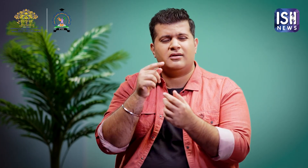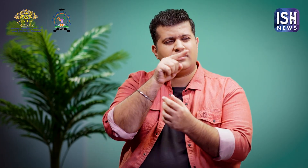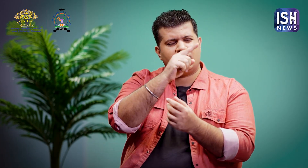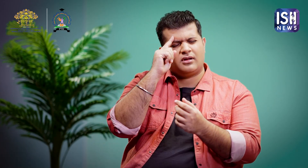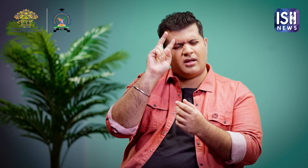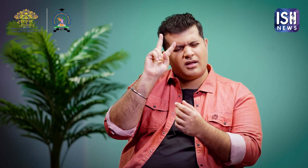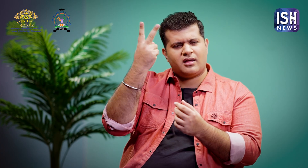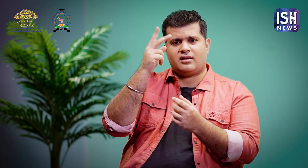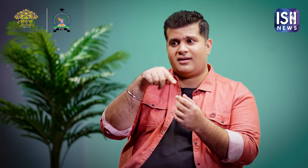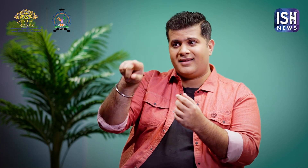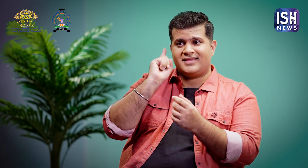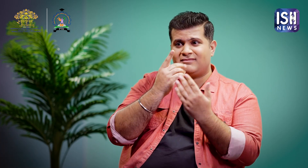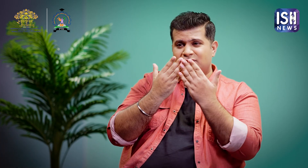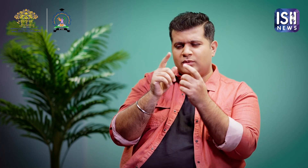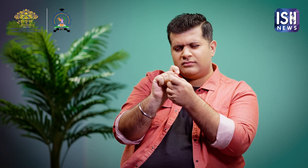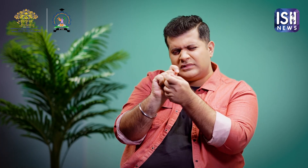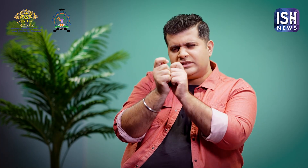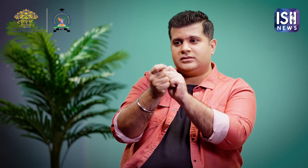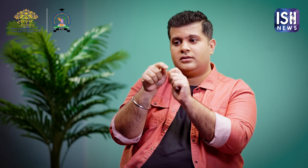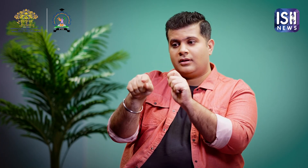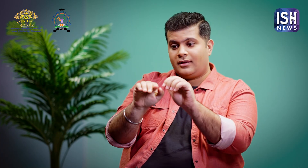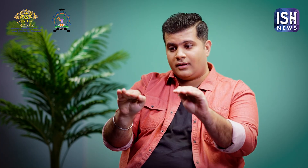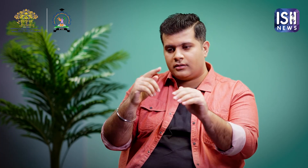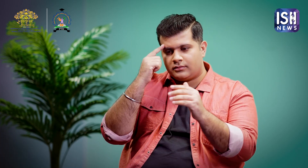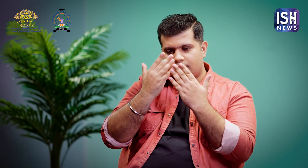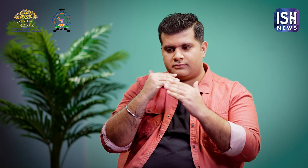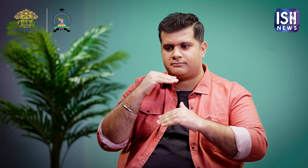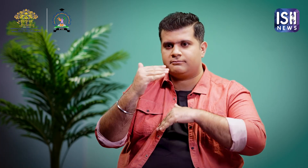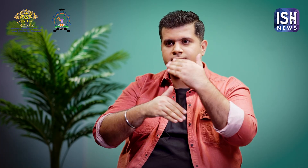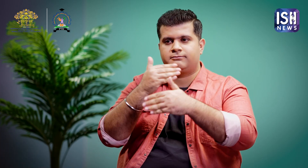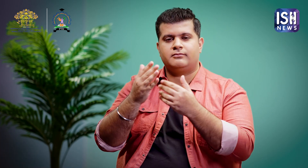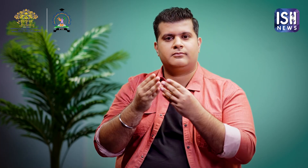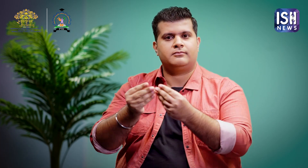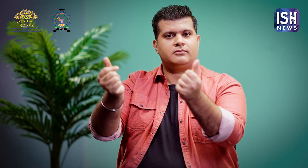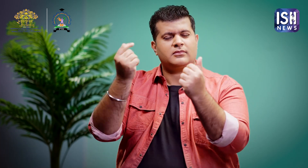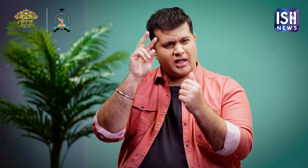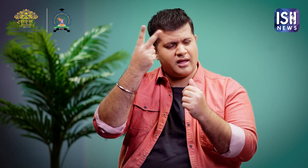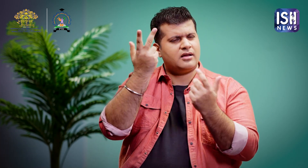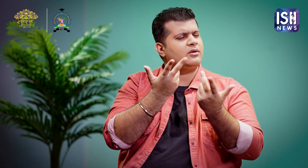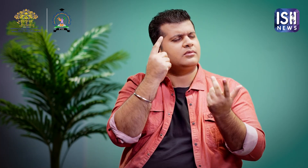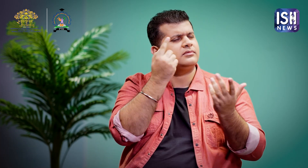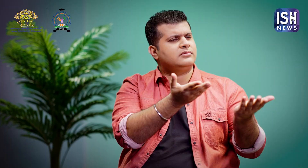What changes do you suggest should be implemented in these schools to ensure Deaf students can learn effectively and truly progress?